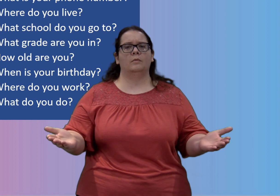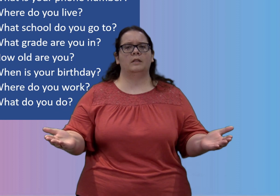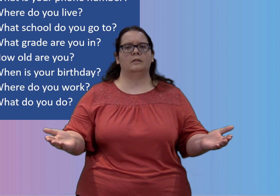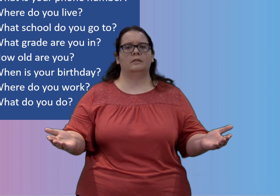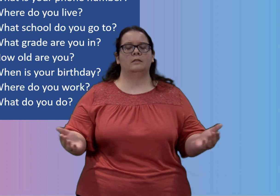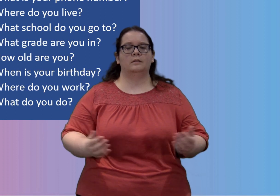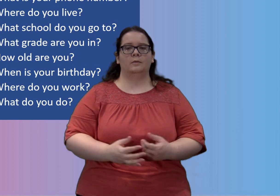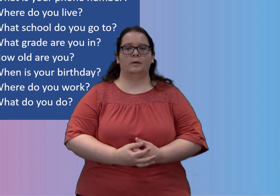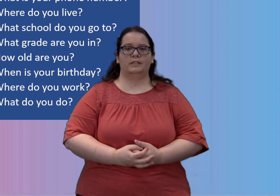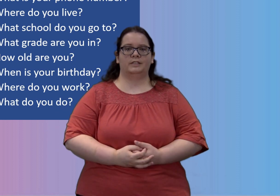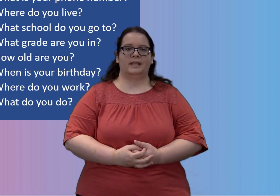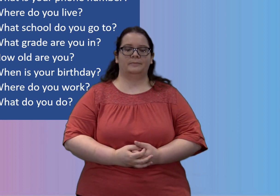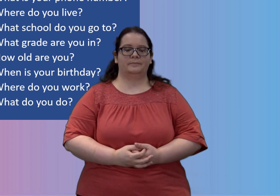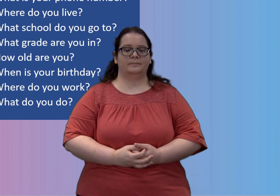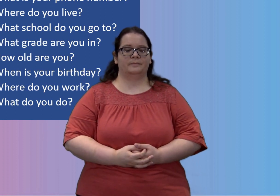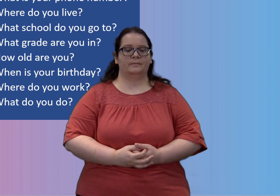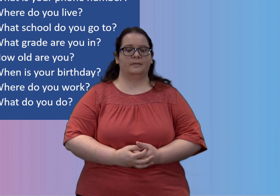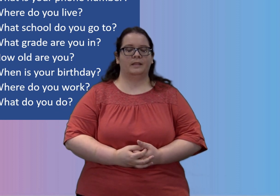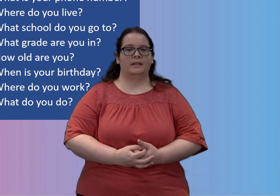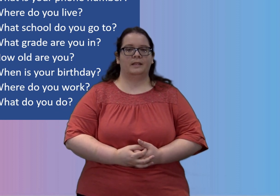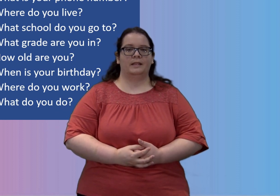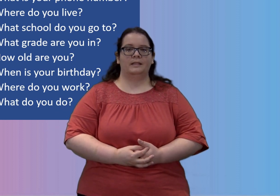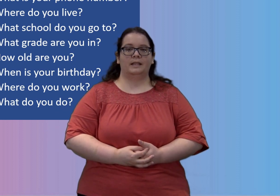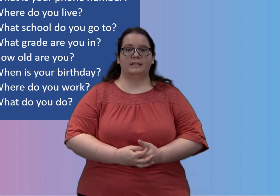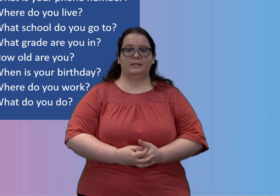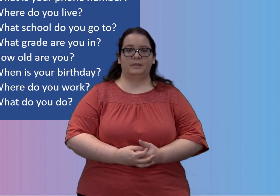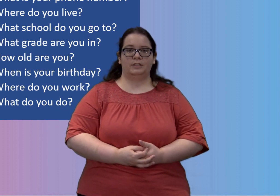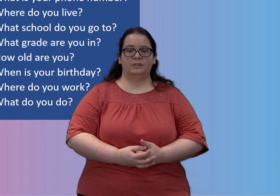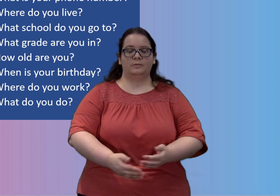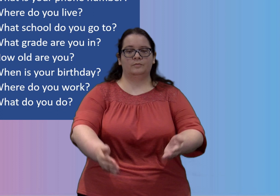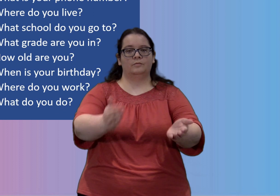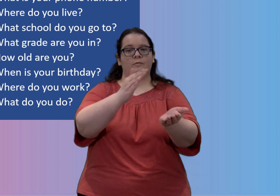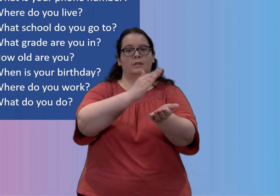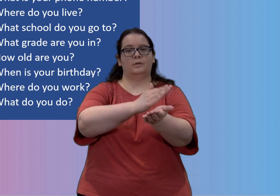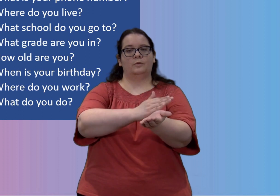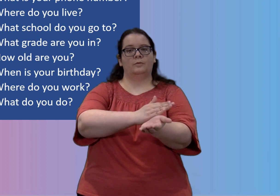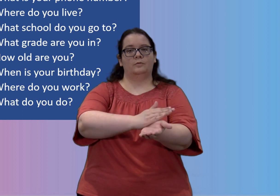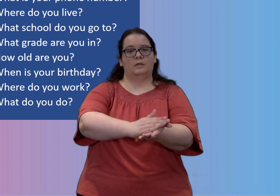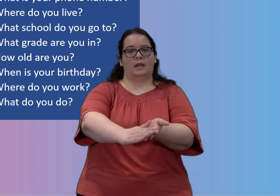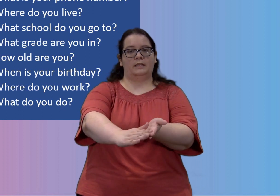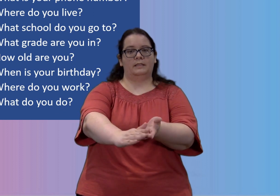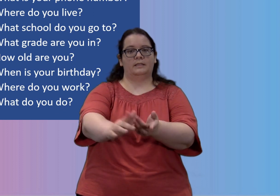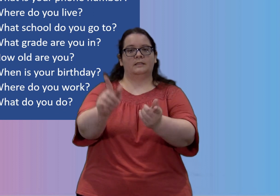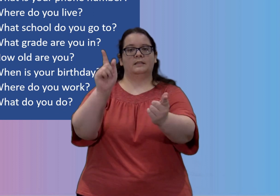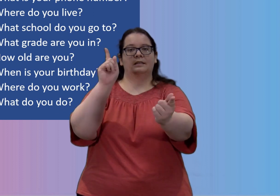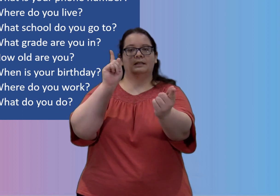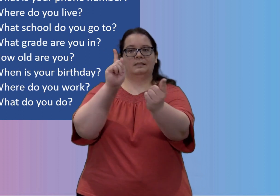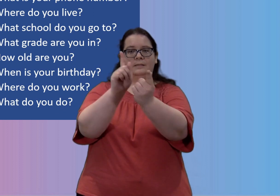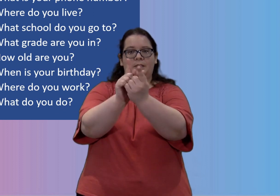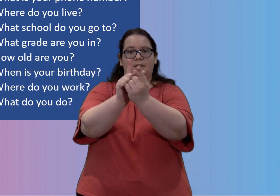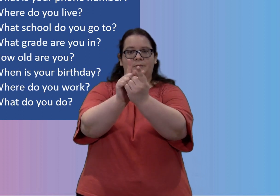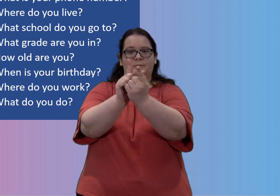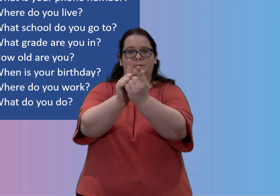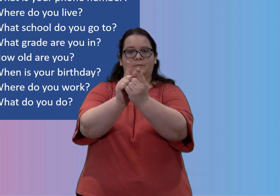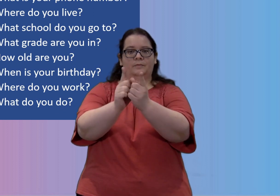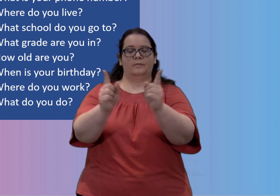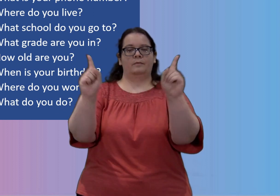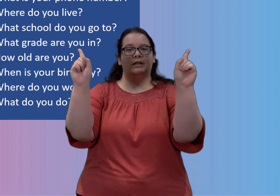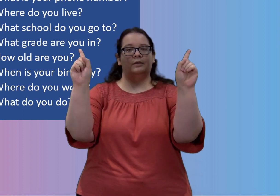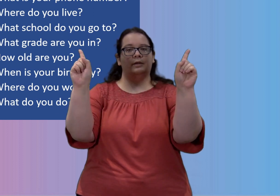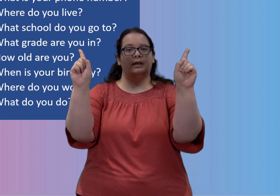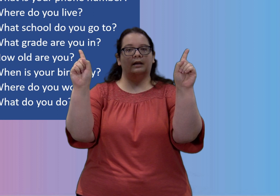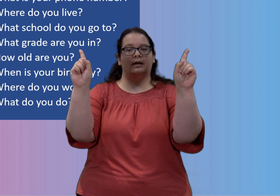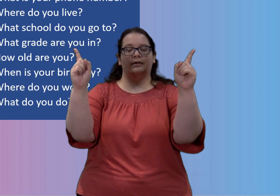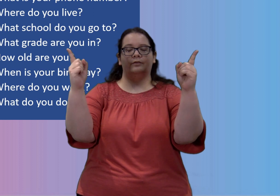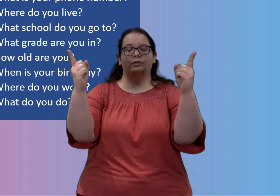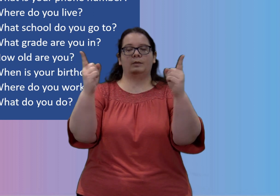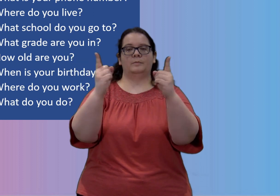what? What is your name? Nice to meet you. We do nice to meet you. Meet you, think of two people